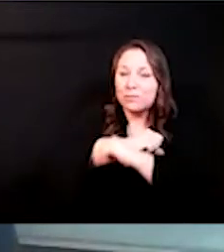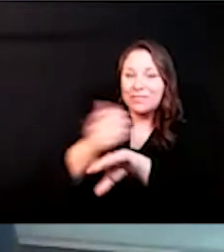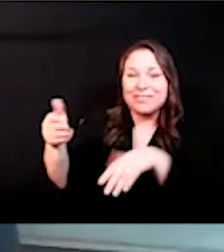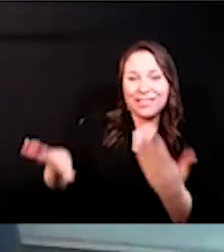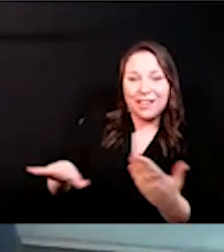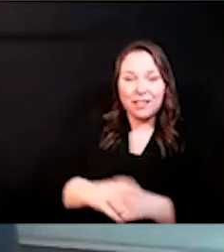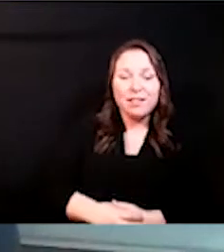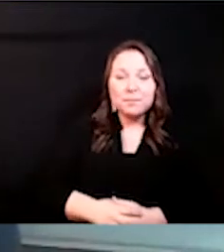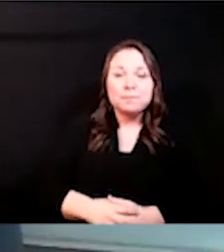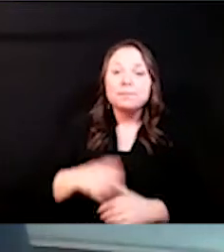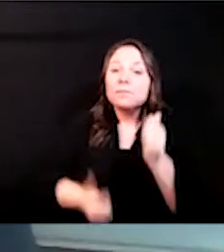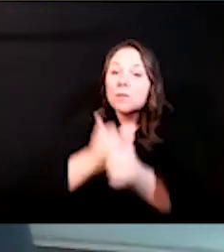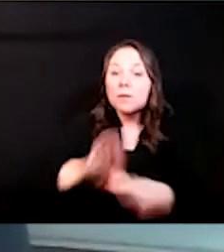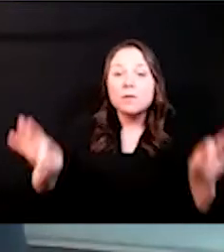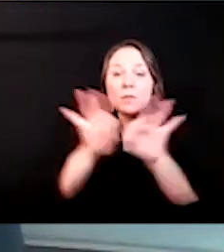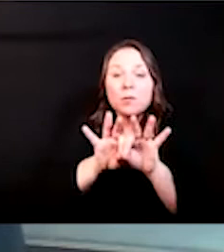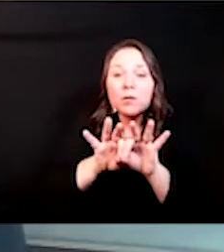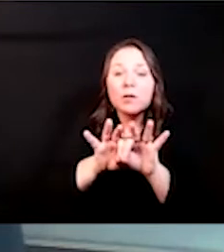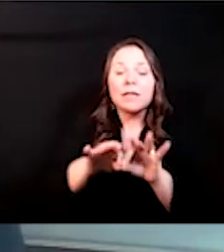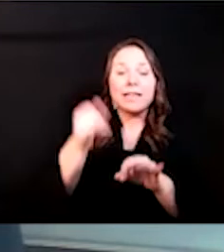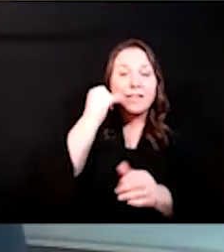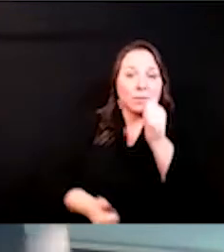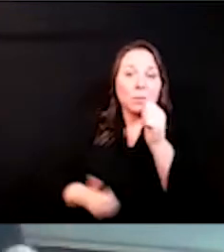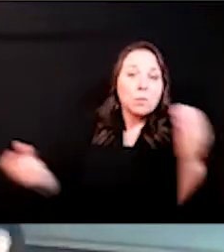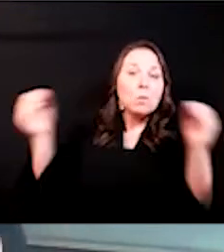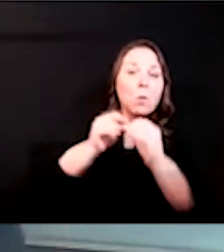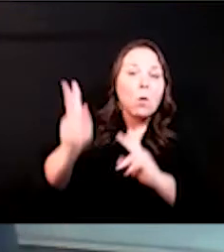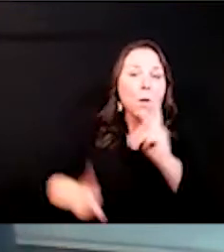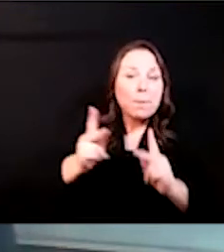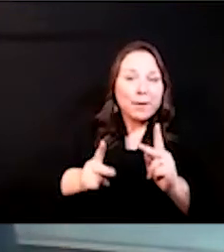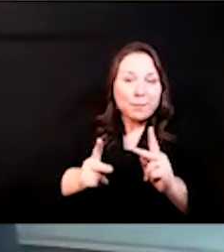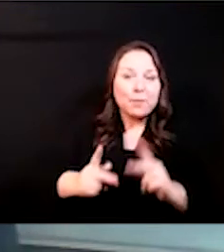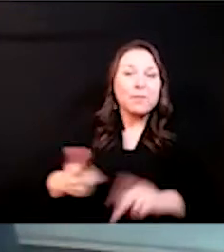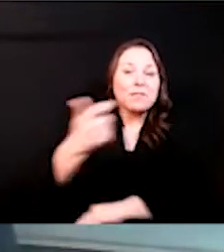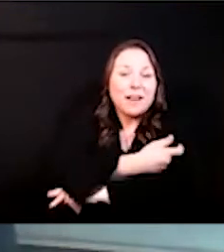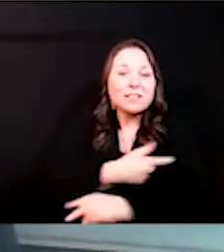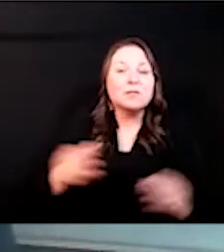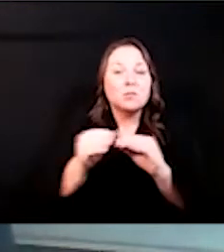SO THEY'RE GOING TO KEEP YOU OUT OF THE HOSPITAL AND PREVENT DEATH AND GETTING AS MANY PEOPLE AS VACCINATED AS